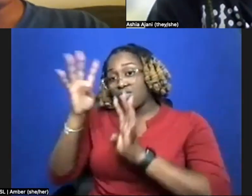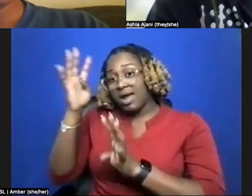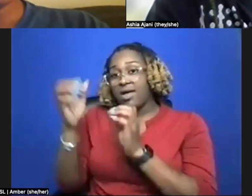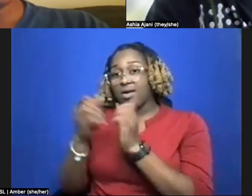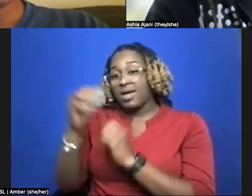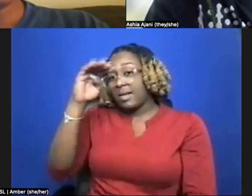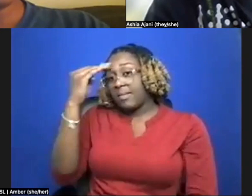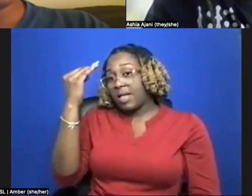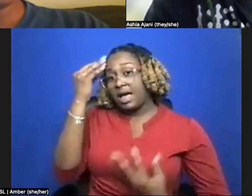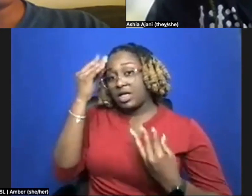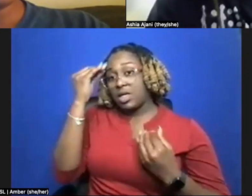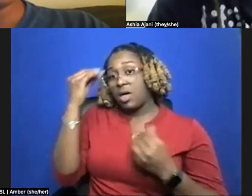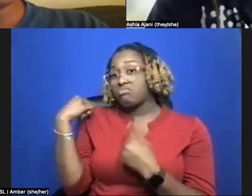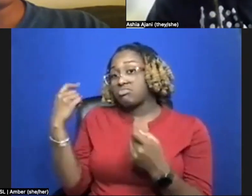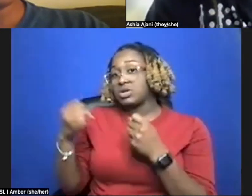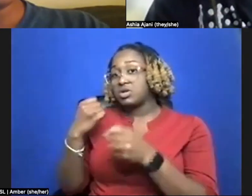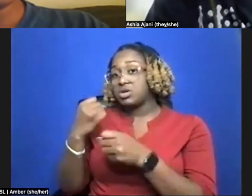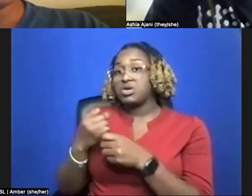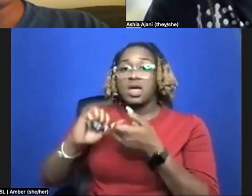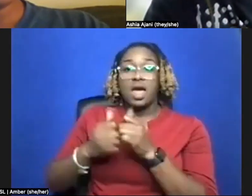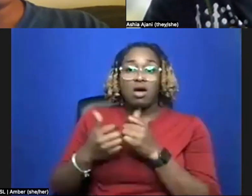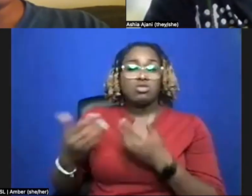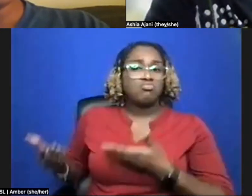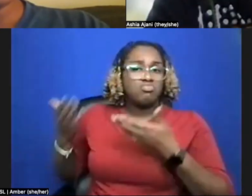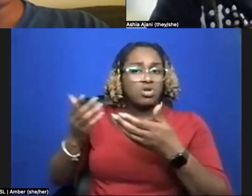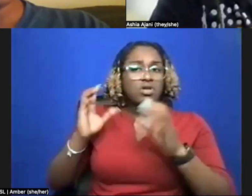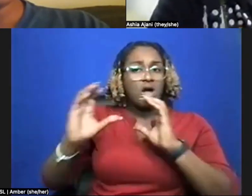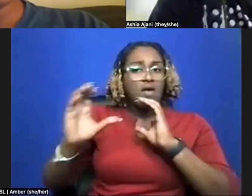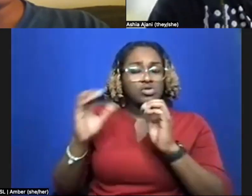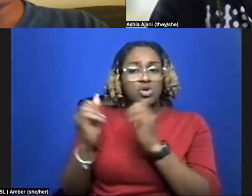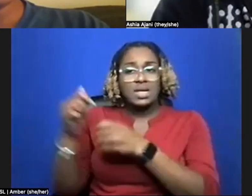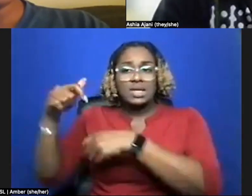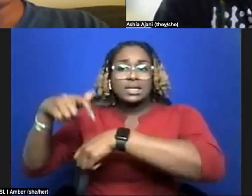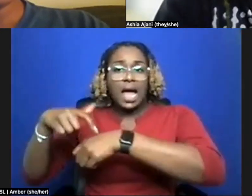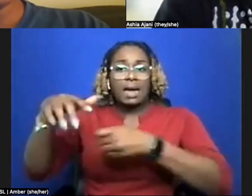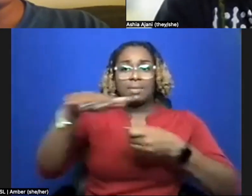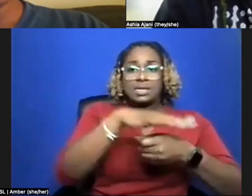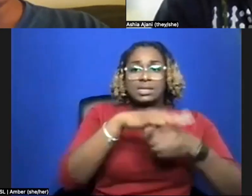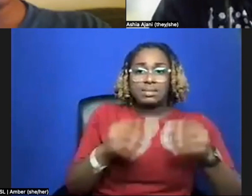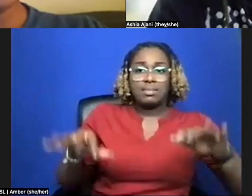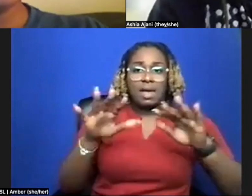and how you're bringing these conversations across time and space onto the page. That's a